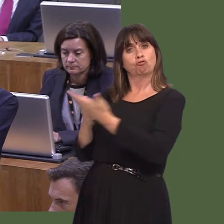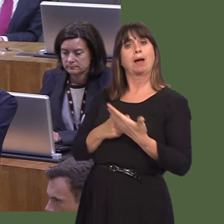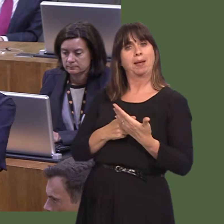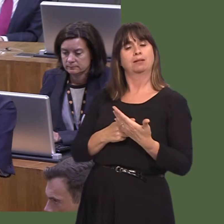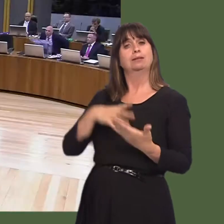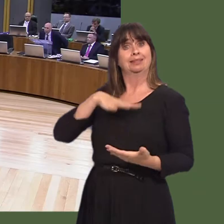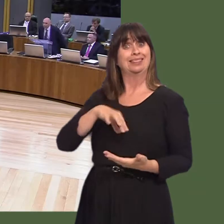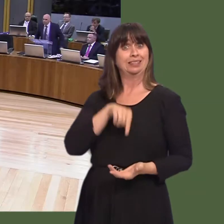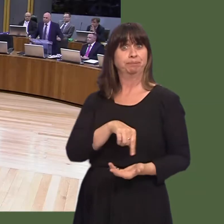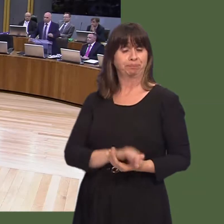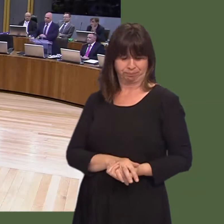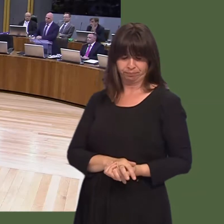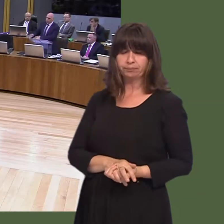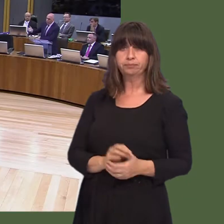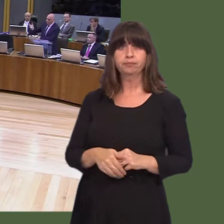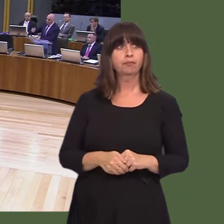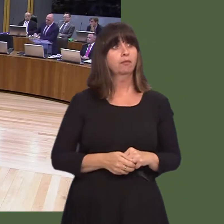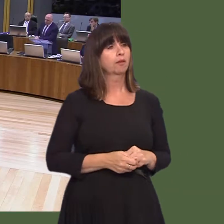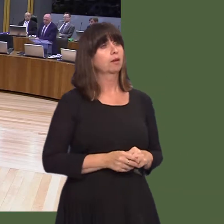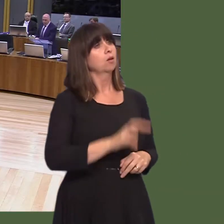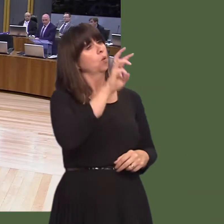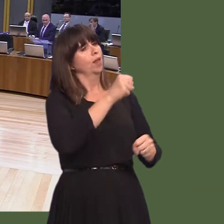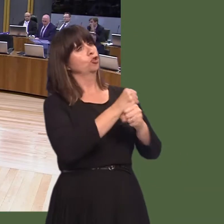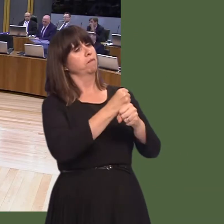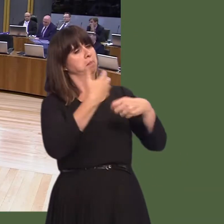Paul Davies AM: First Minister, the Welsh Government has already committed to upholding